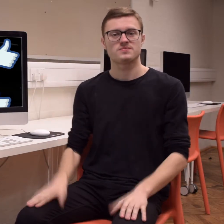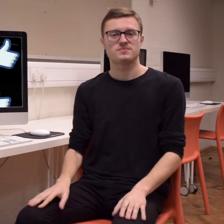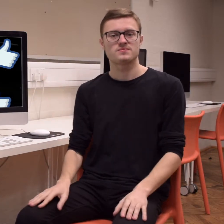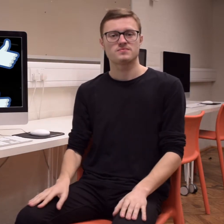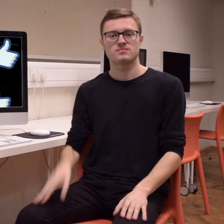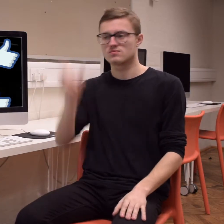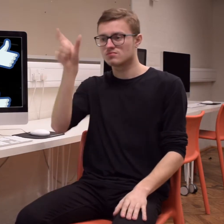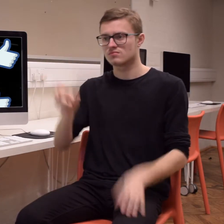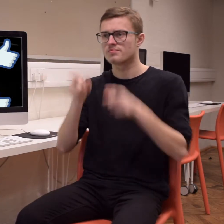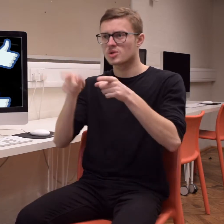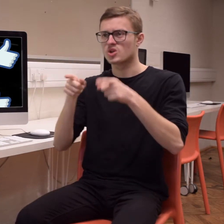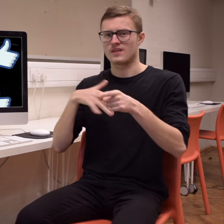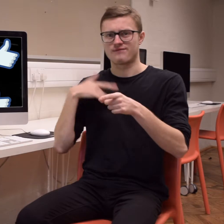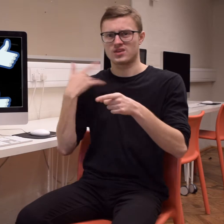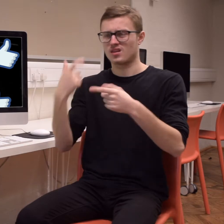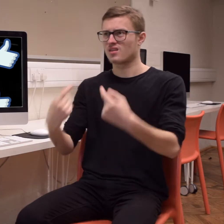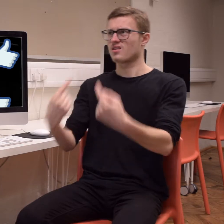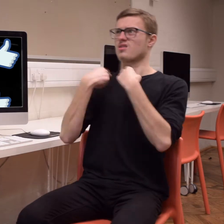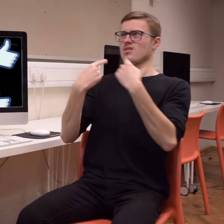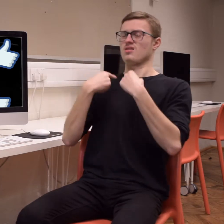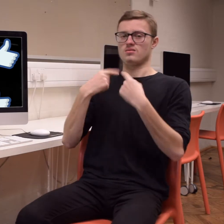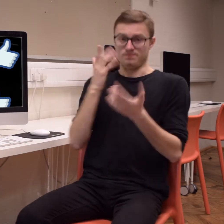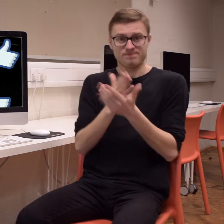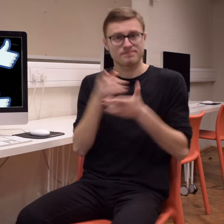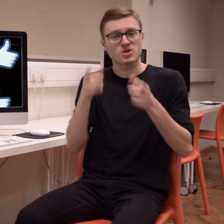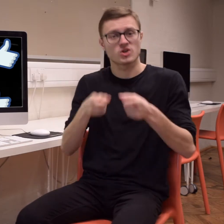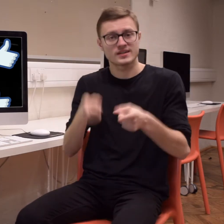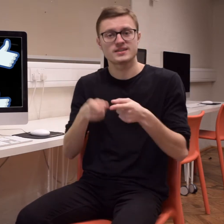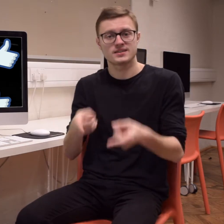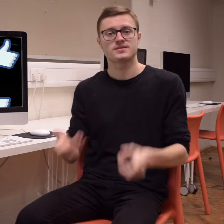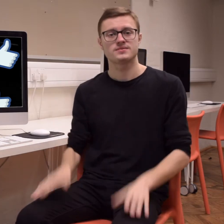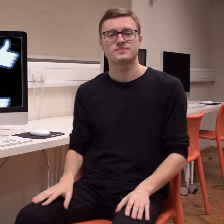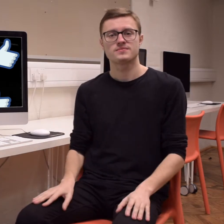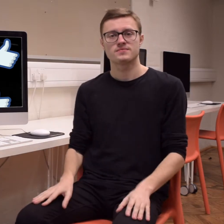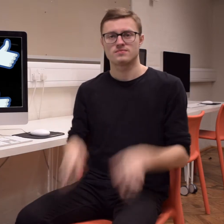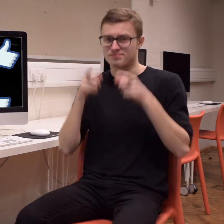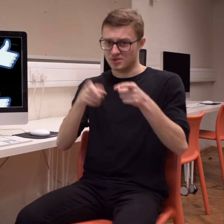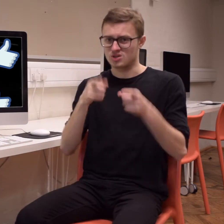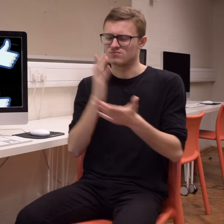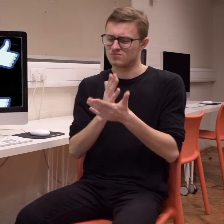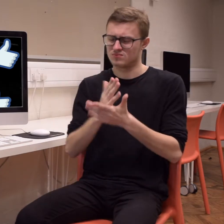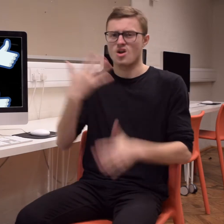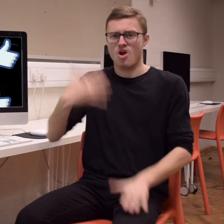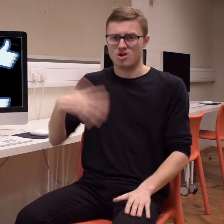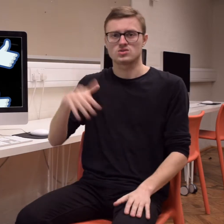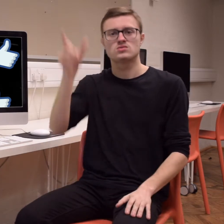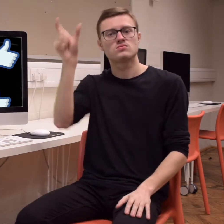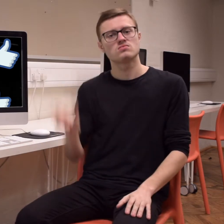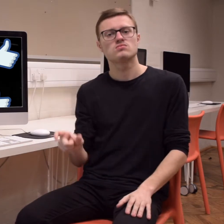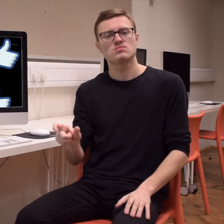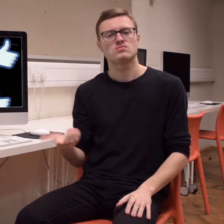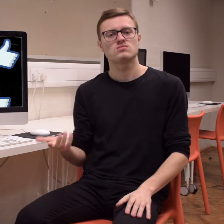Bullying can really hurt someone. It can make the person feel upset and hopeless.